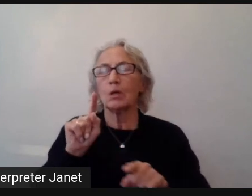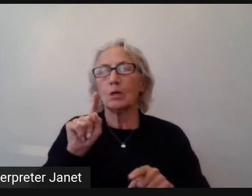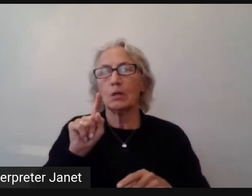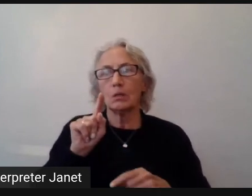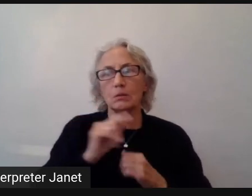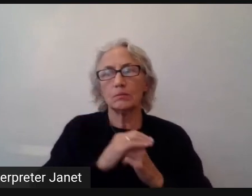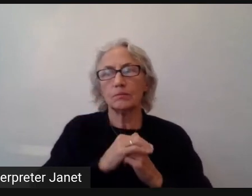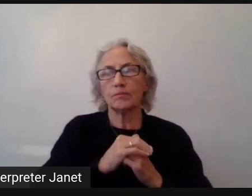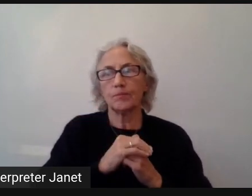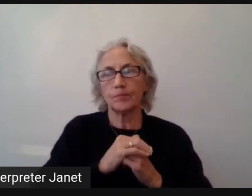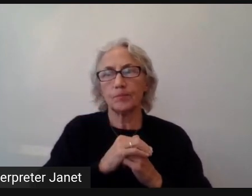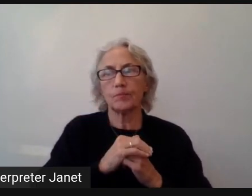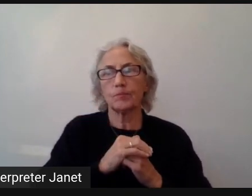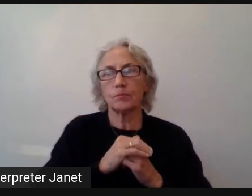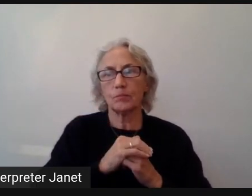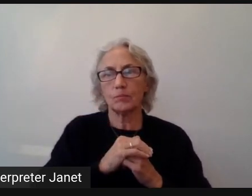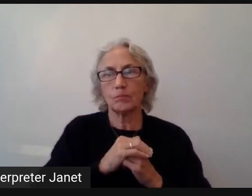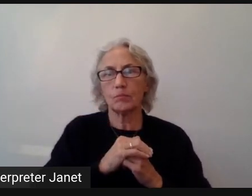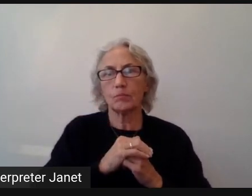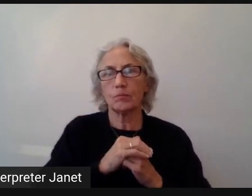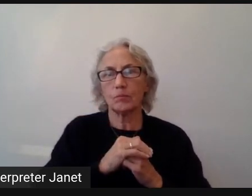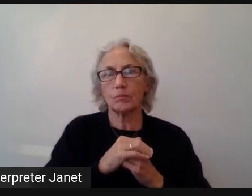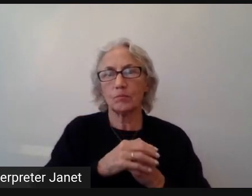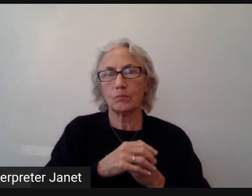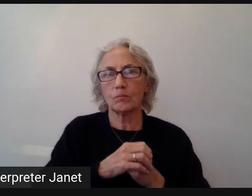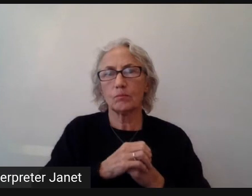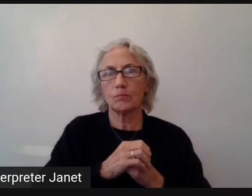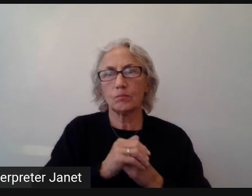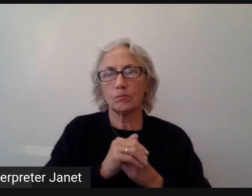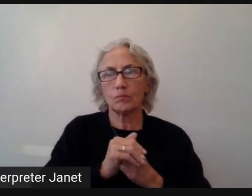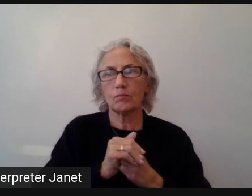because you get all the benefits of the Google Summer of Code.